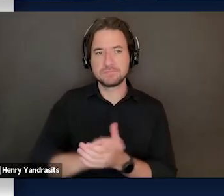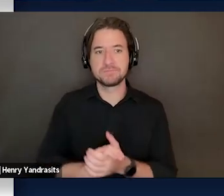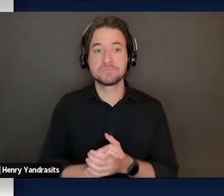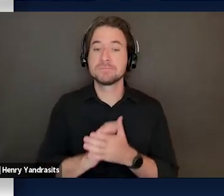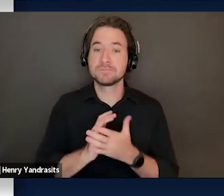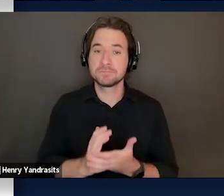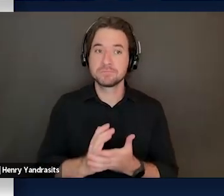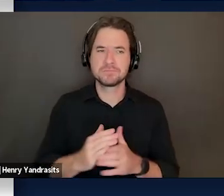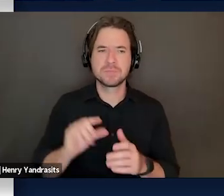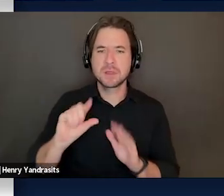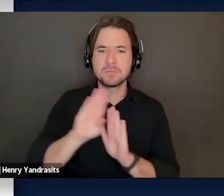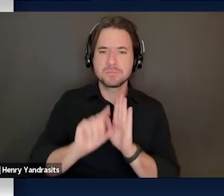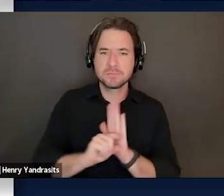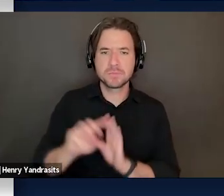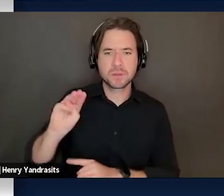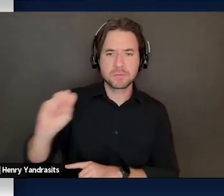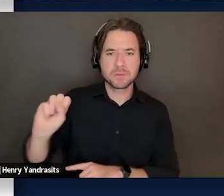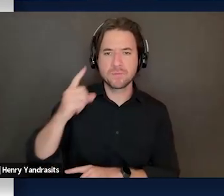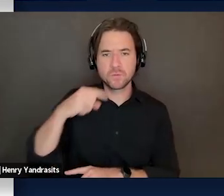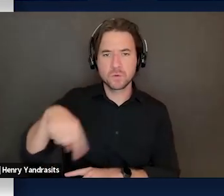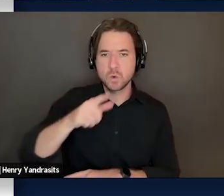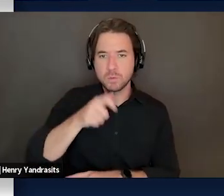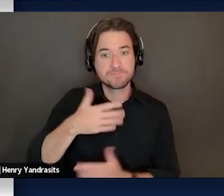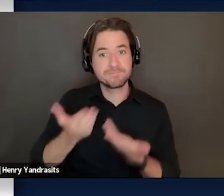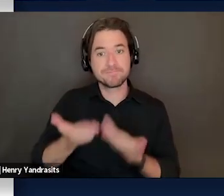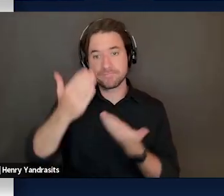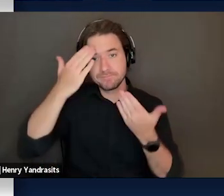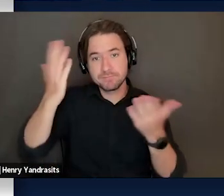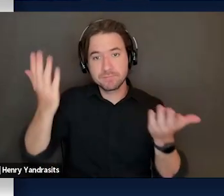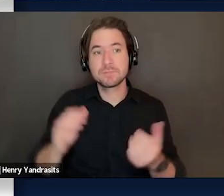So, some background of MS for those of you who might be unfamiliar.